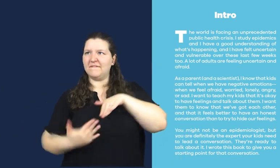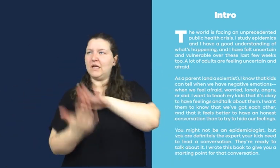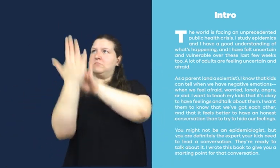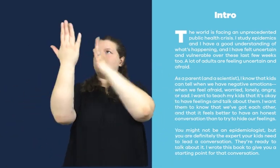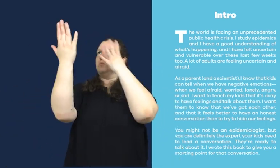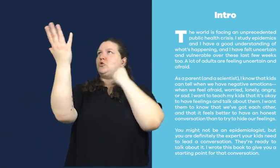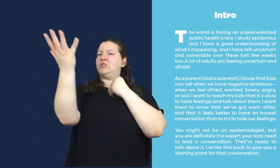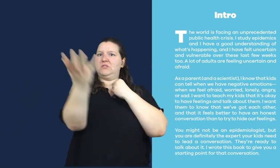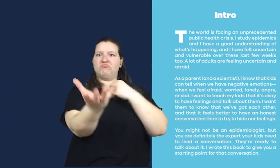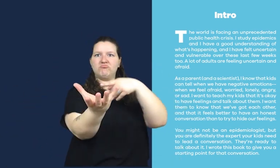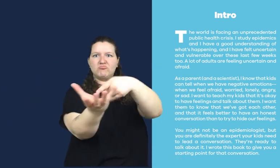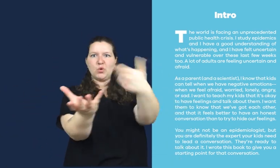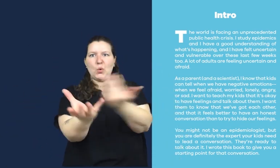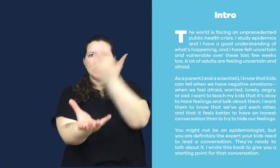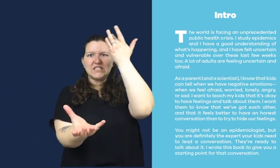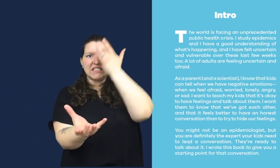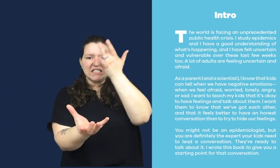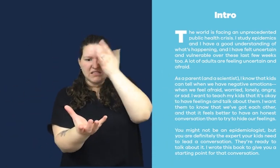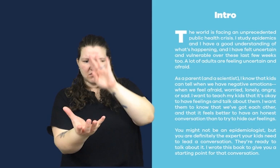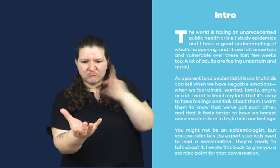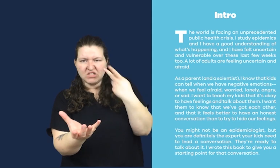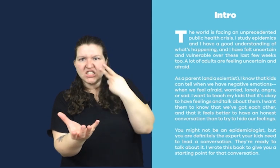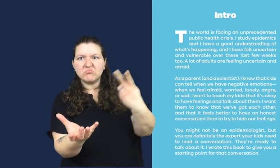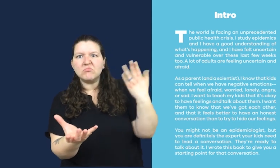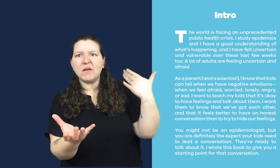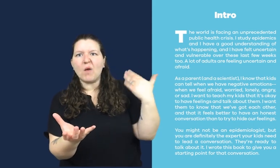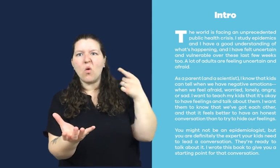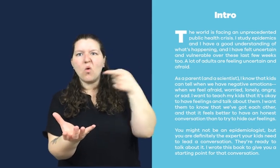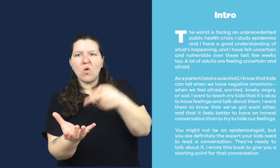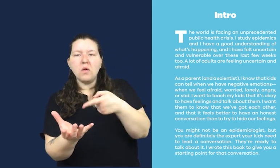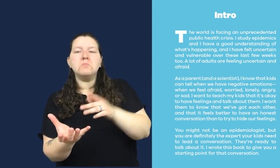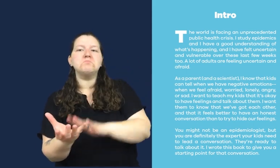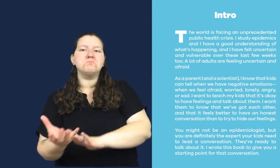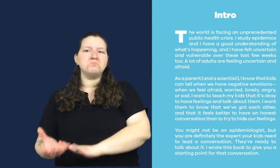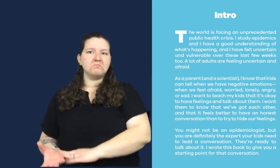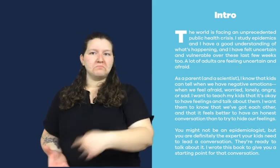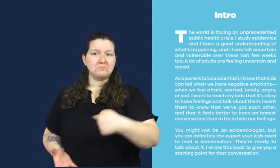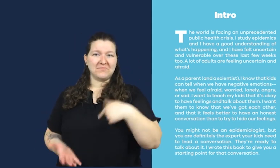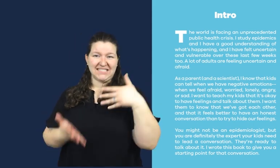The world is facing an unprecedented public health crisis.